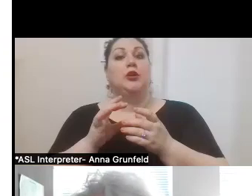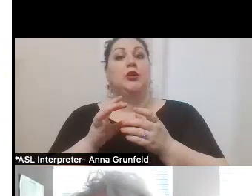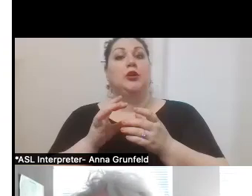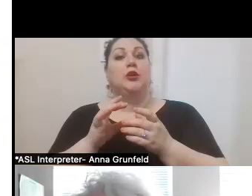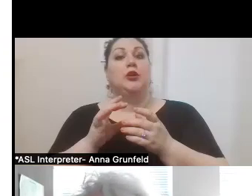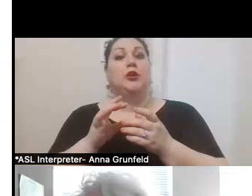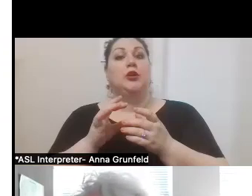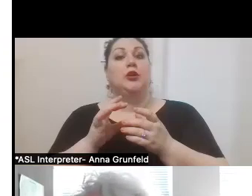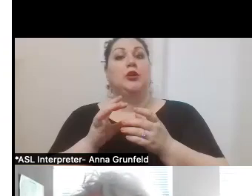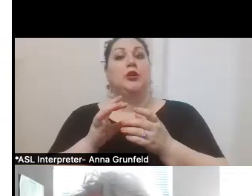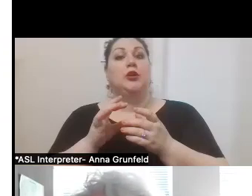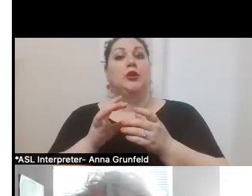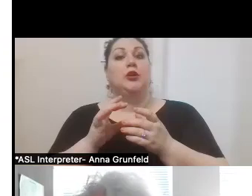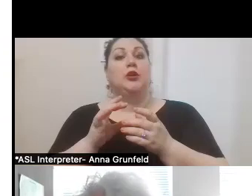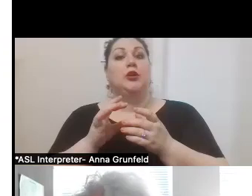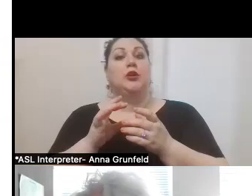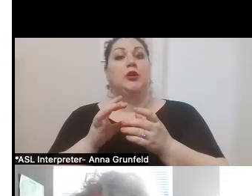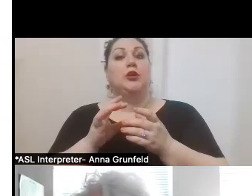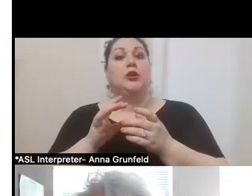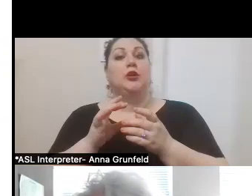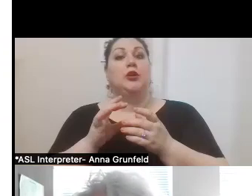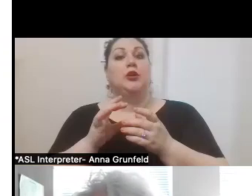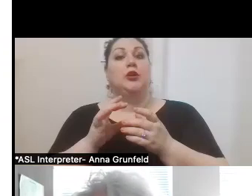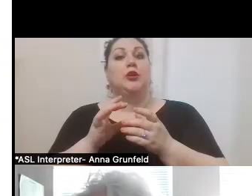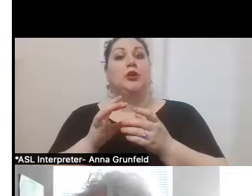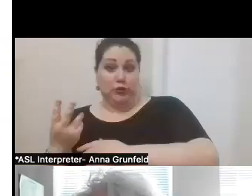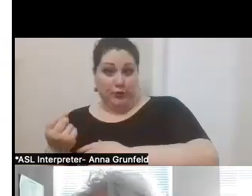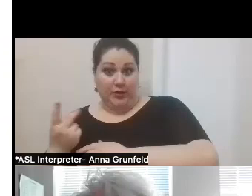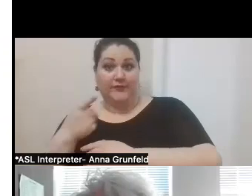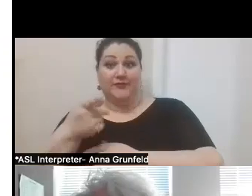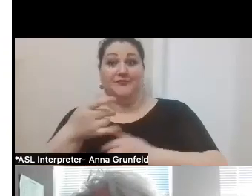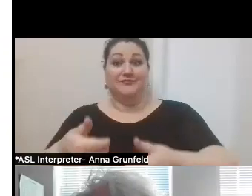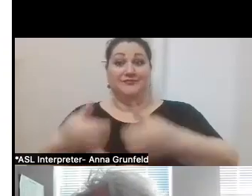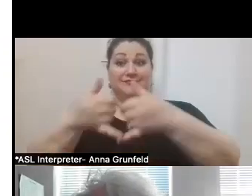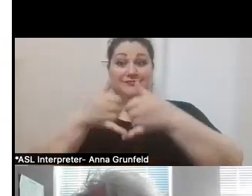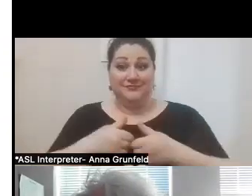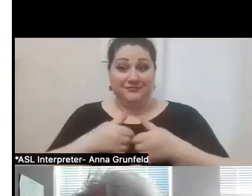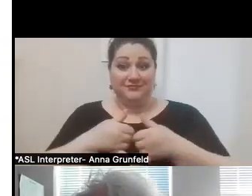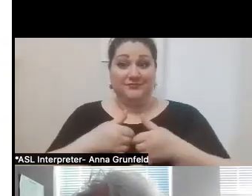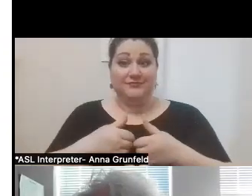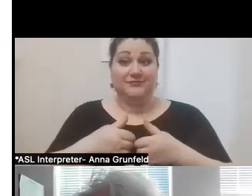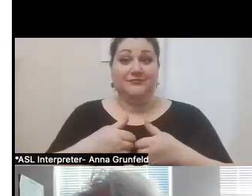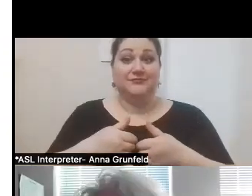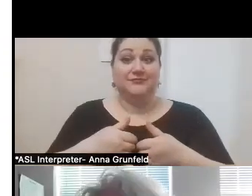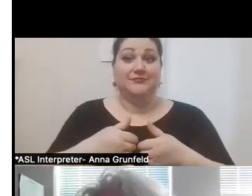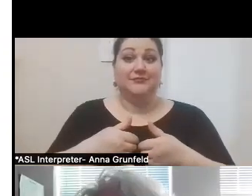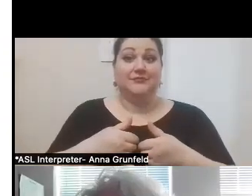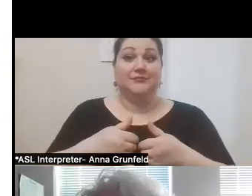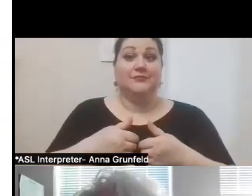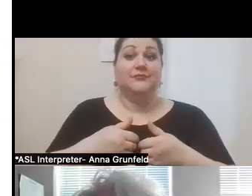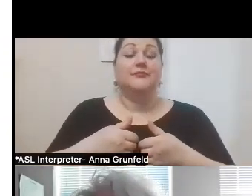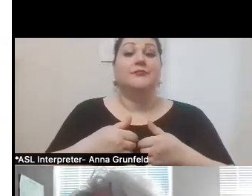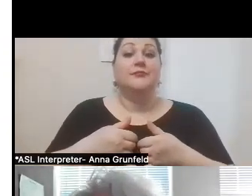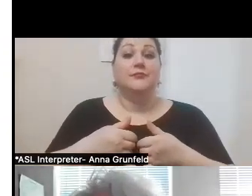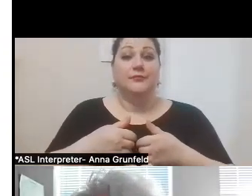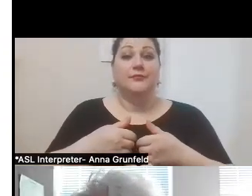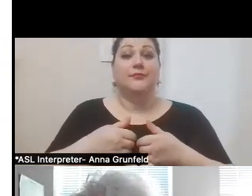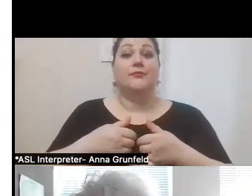He received the Queen Elizabeth II Diamond Jubilee Medal in February 2013 in recognition of his contributions.